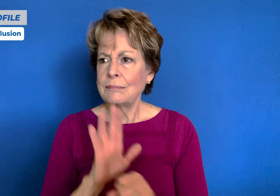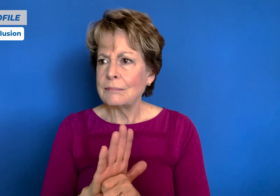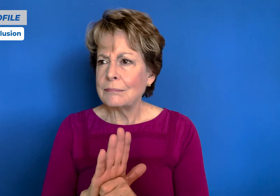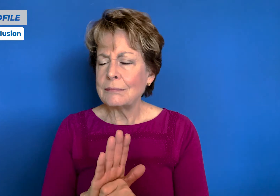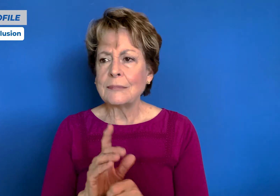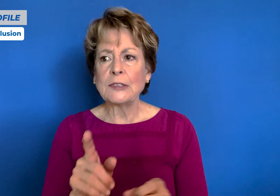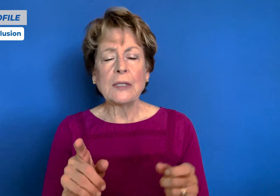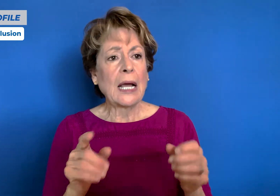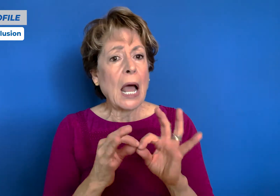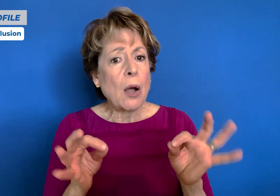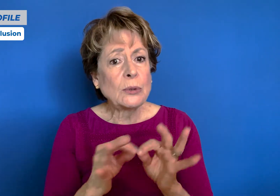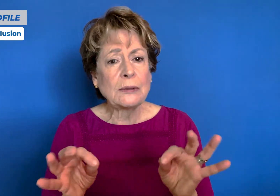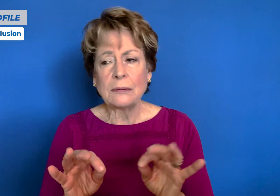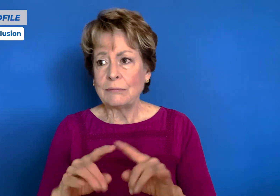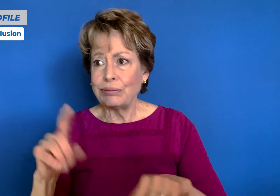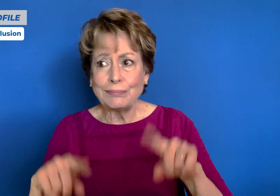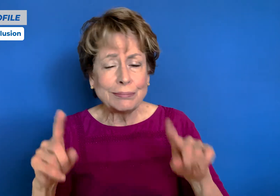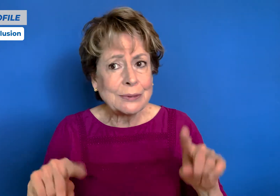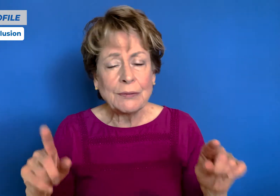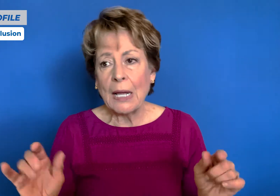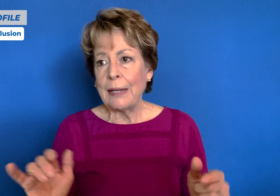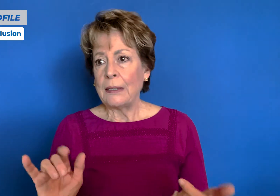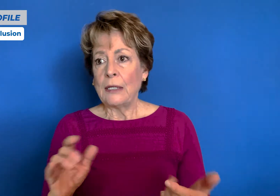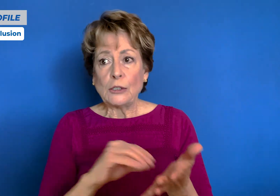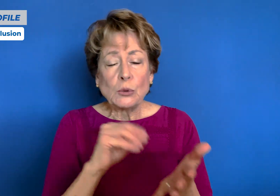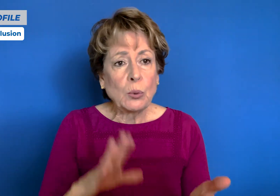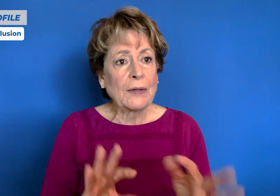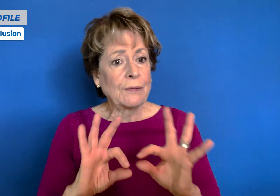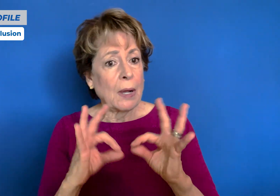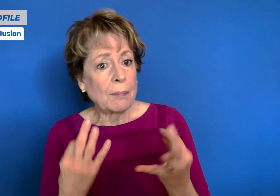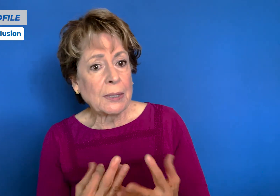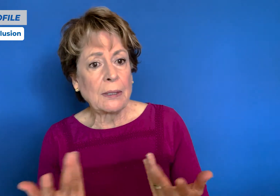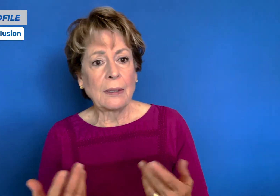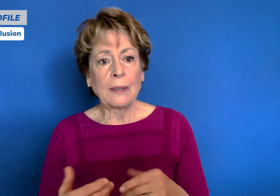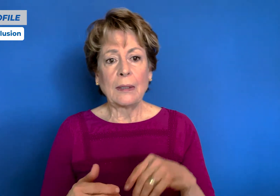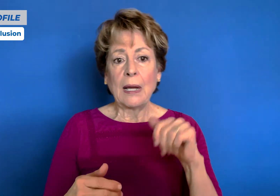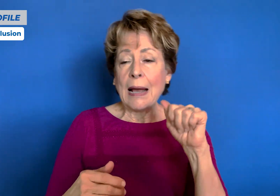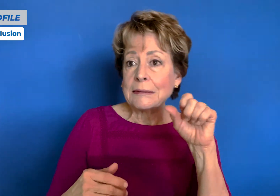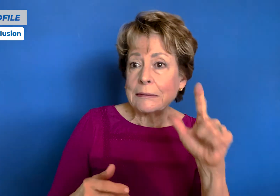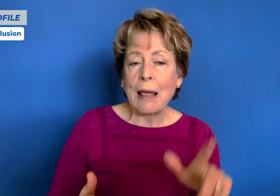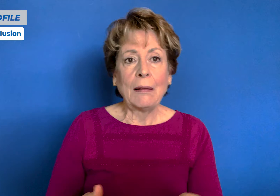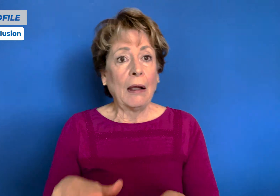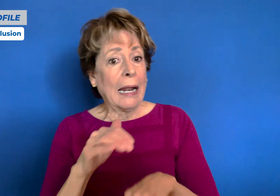Commits to languages often used by students and families including ASL,